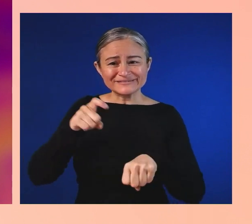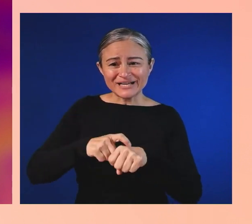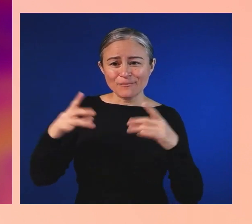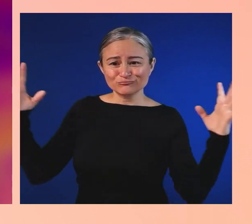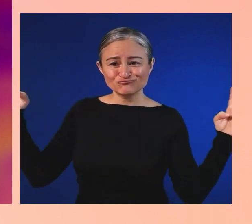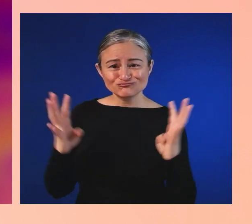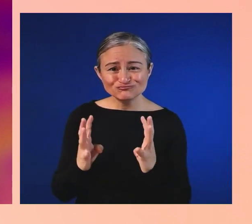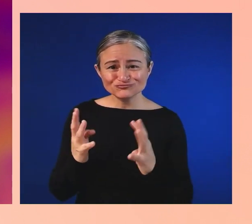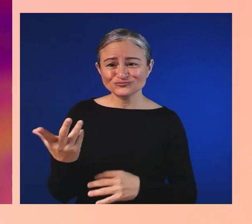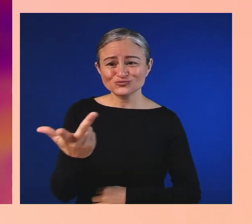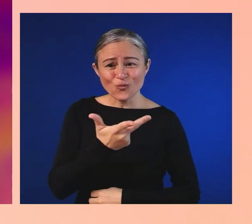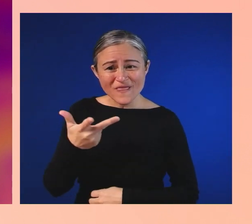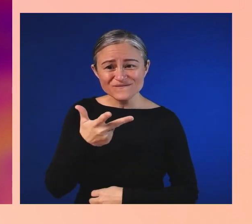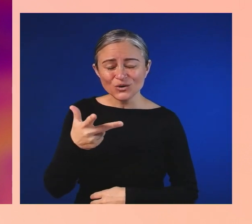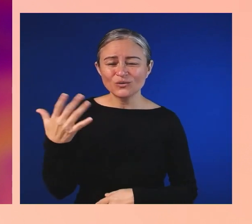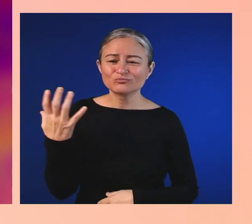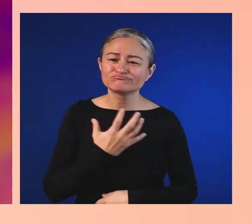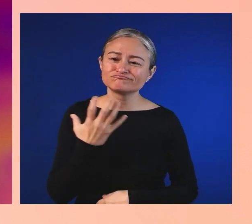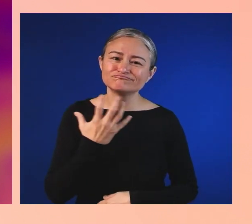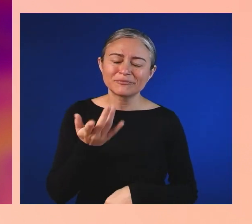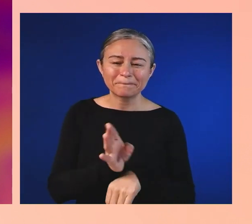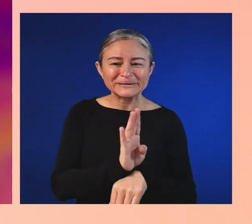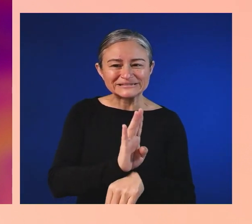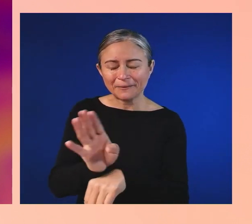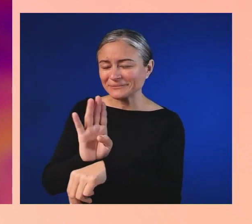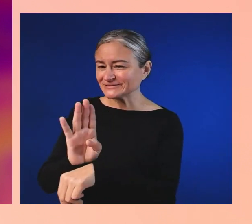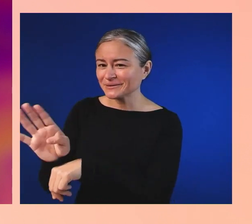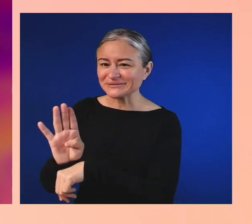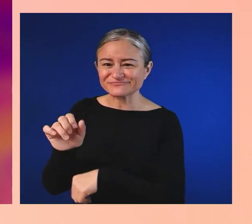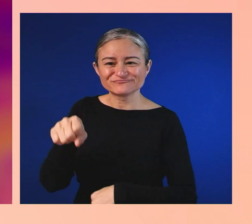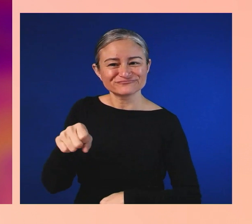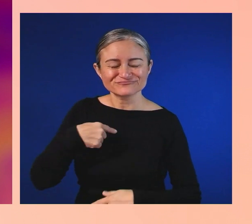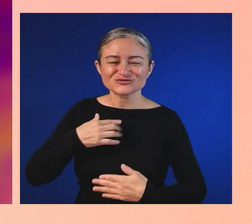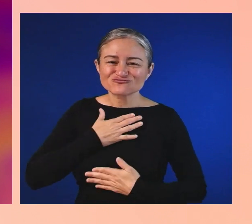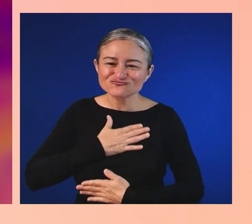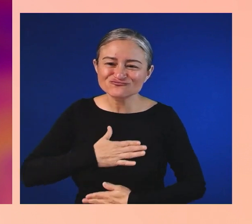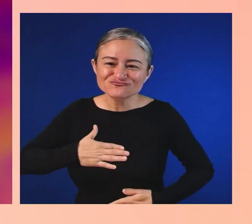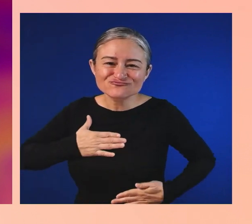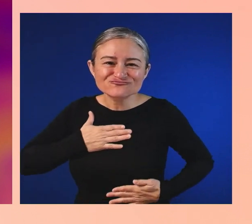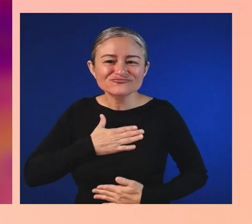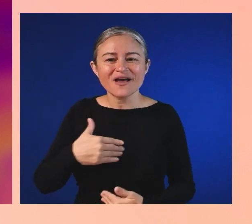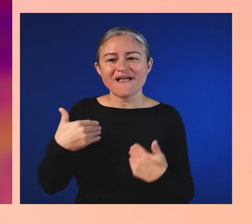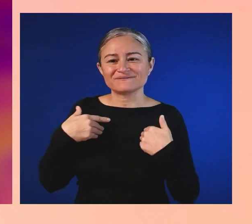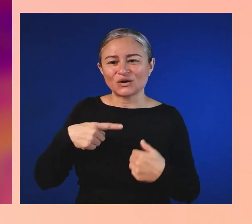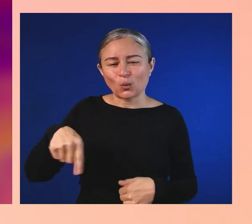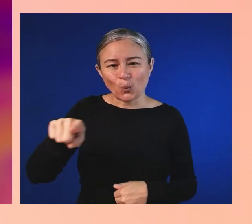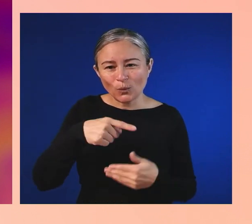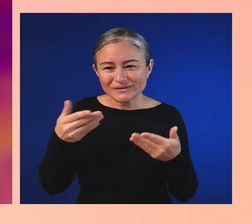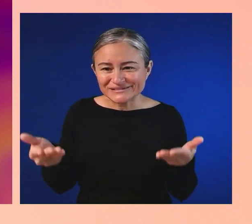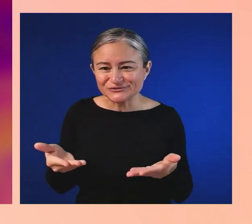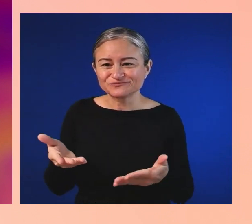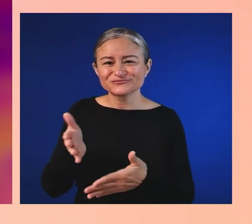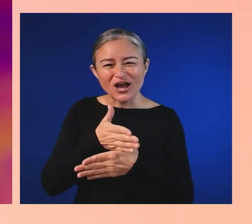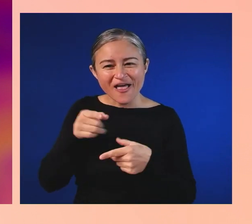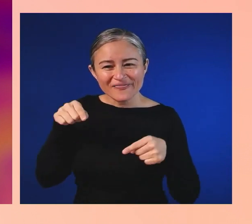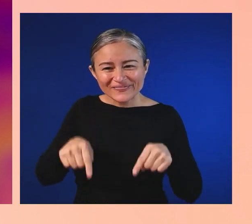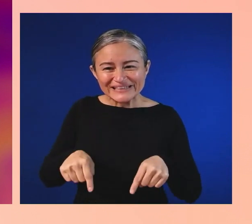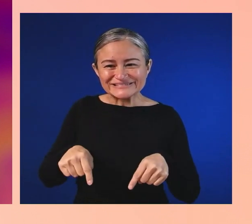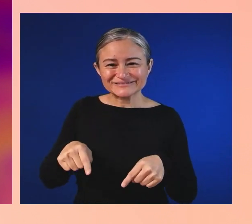and it is such a pleasure and a luxury to share this space with you and want to thank you from the bottom of my heart as